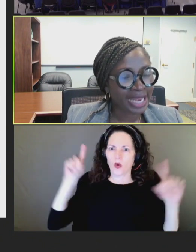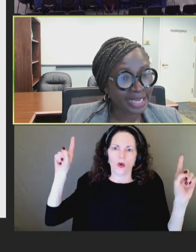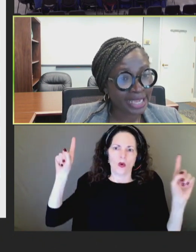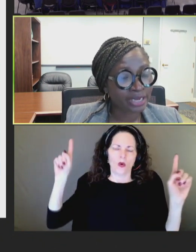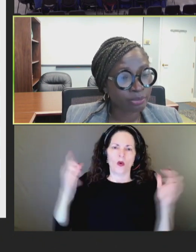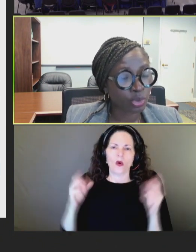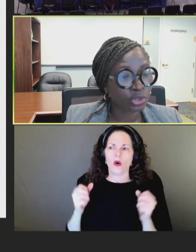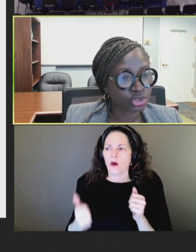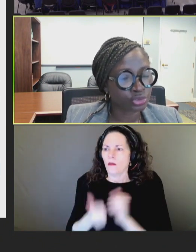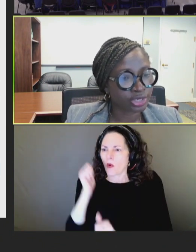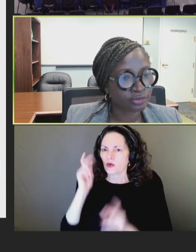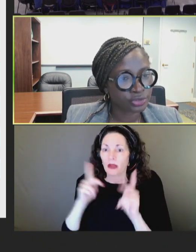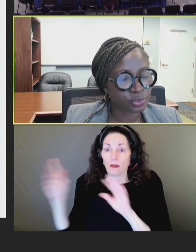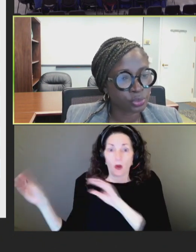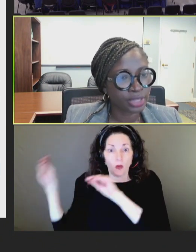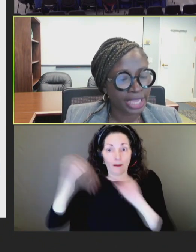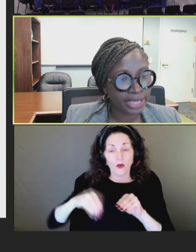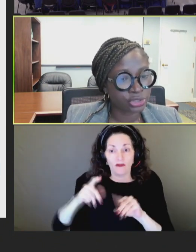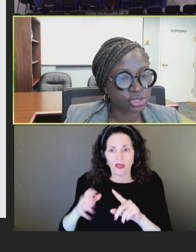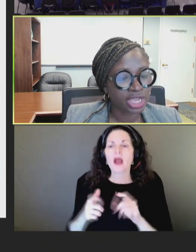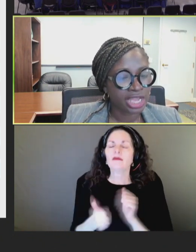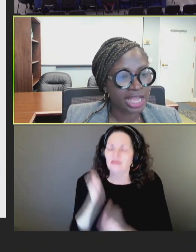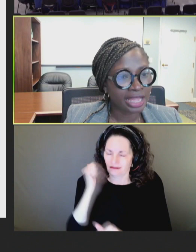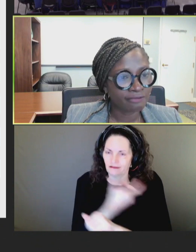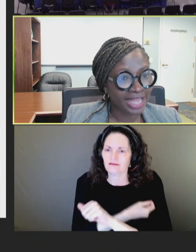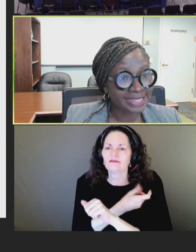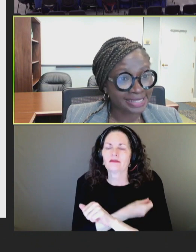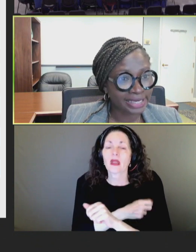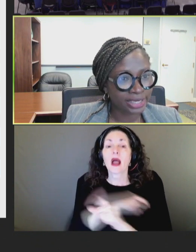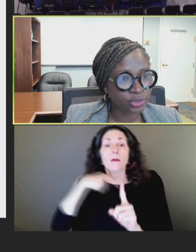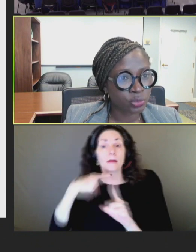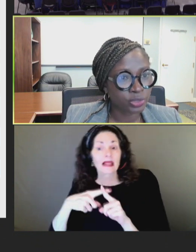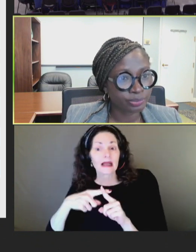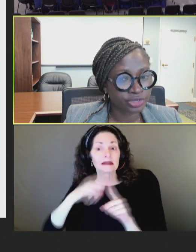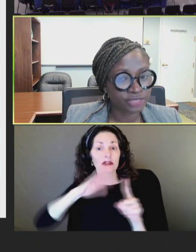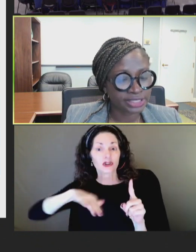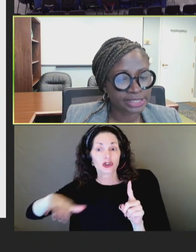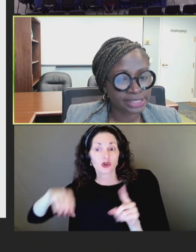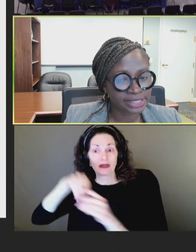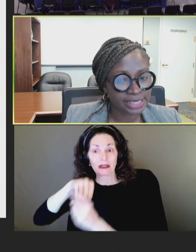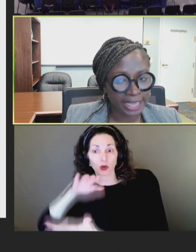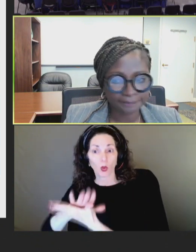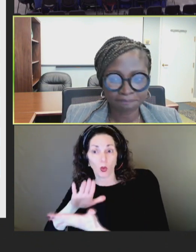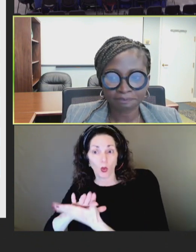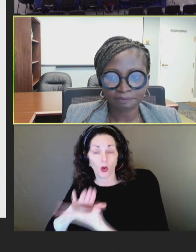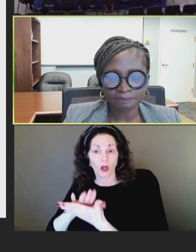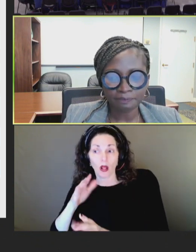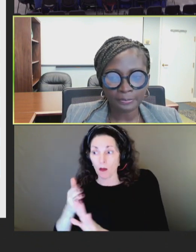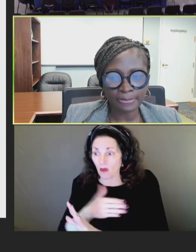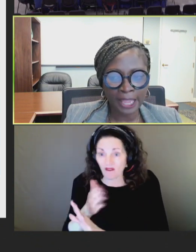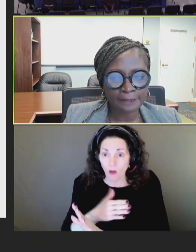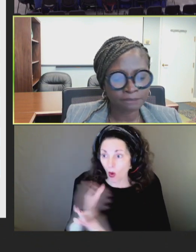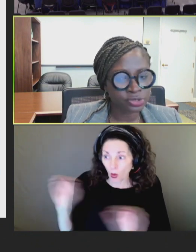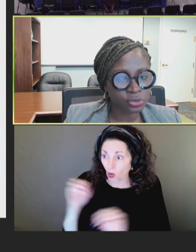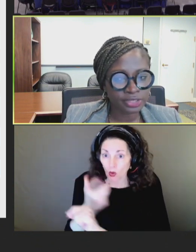and getting more children of school age vaccinated who were previously not. So,